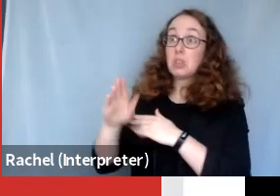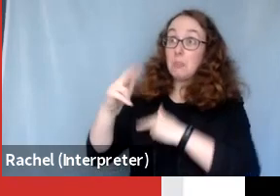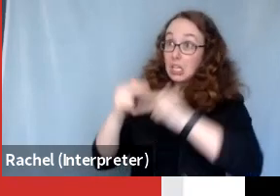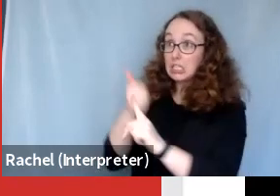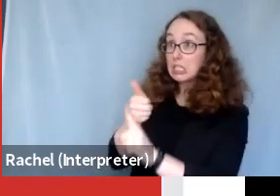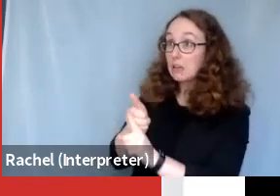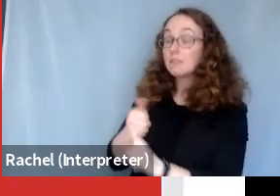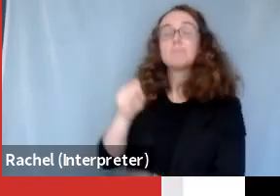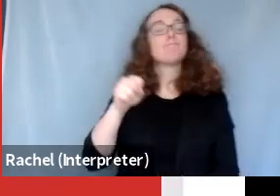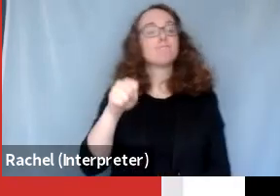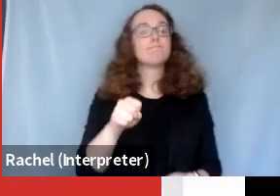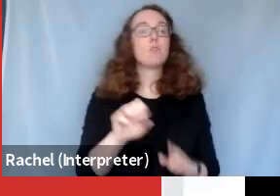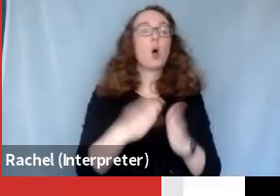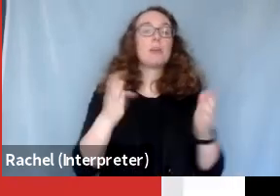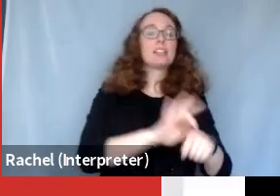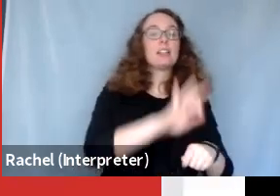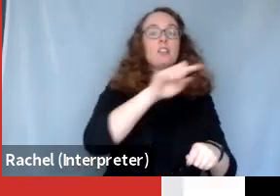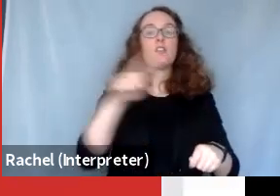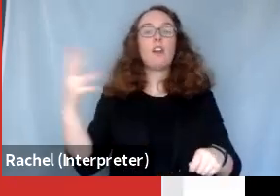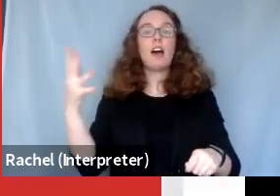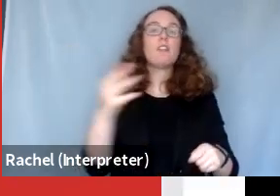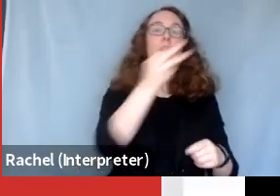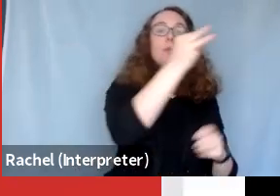five Monday through Thursday and we're